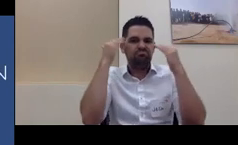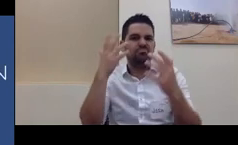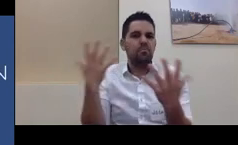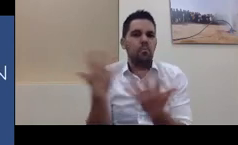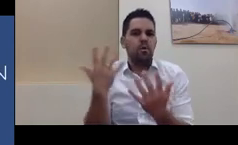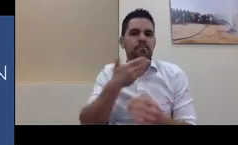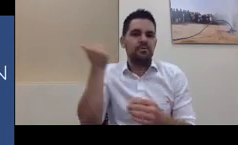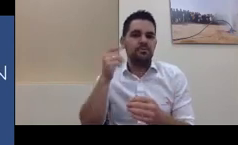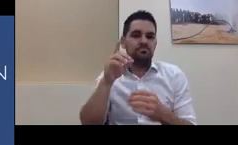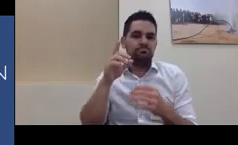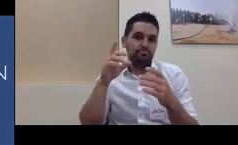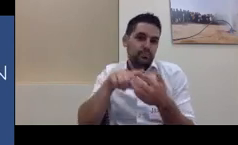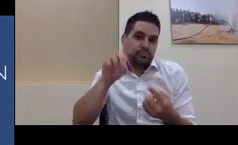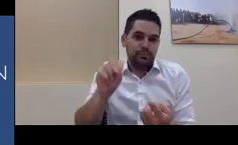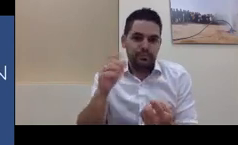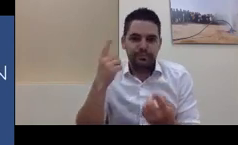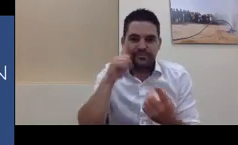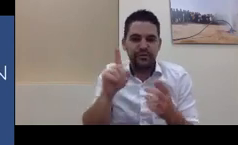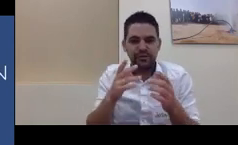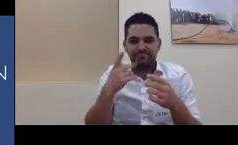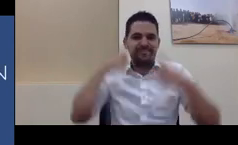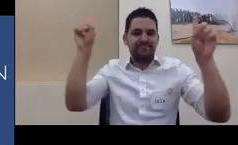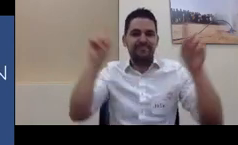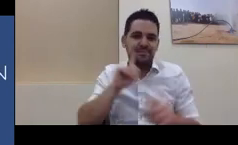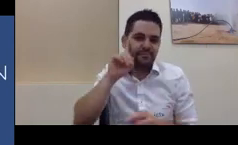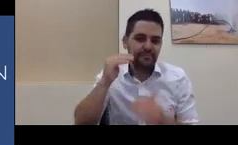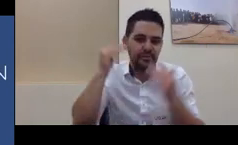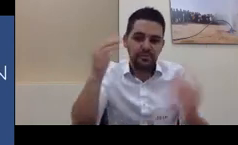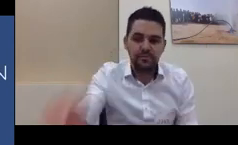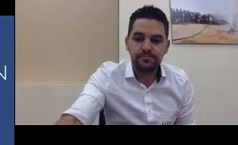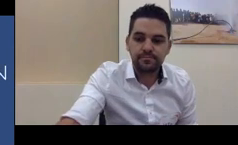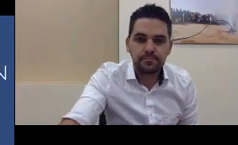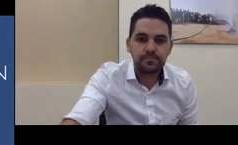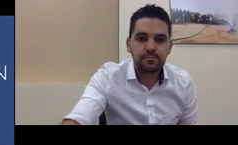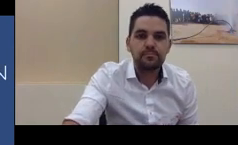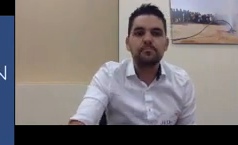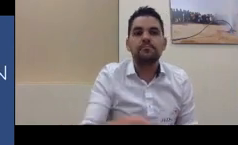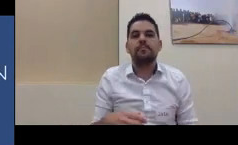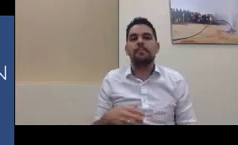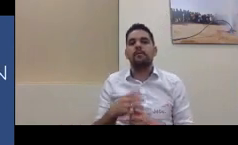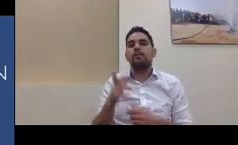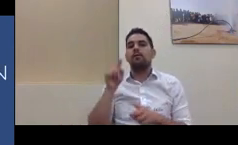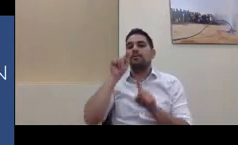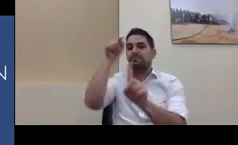of the education system and know exactly what to do to become a successful deaf adult.